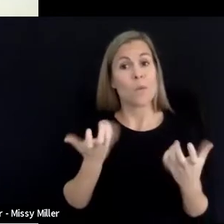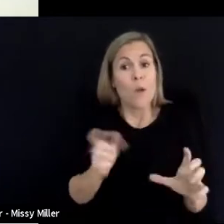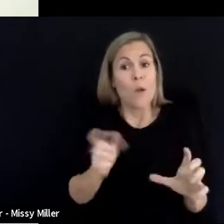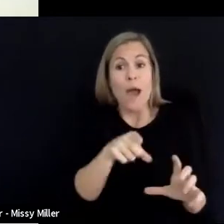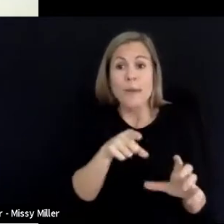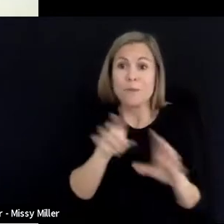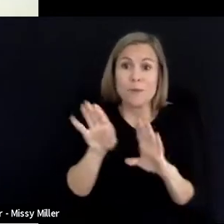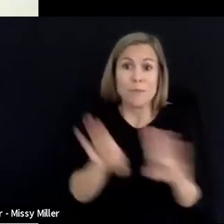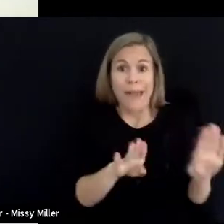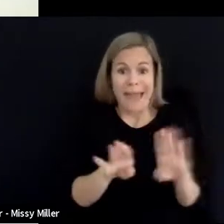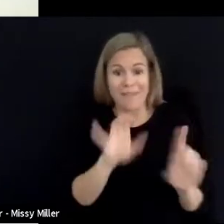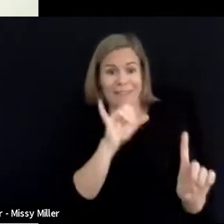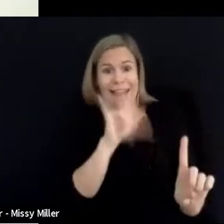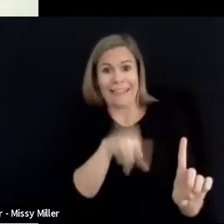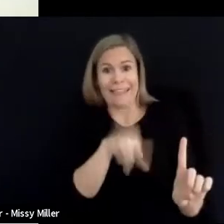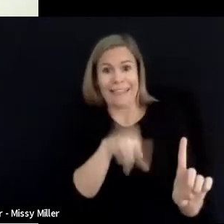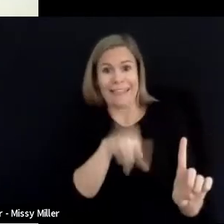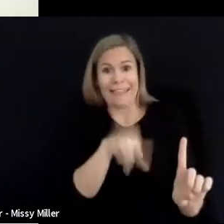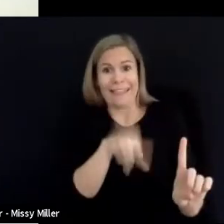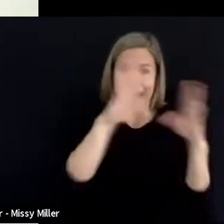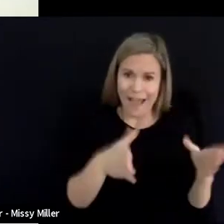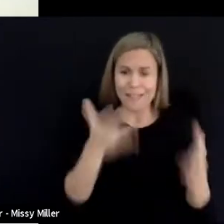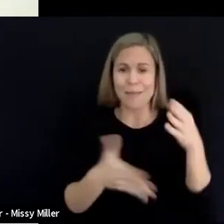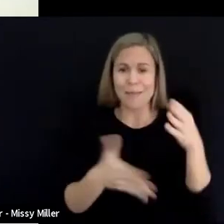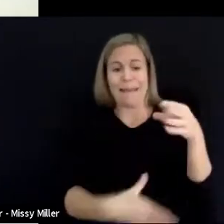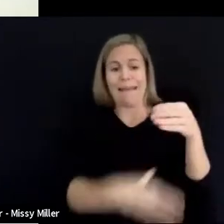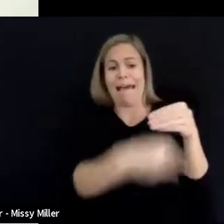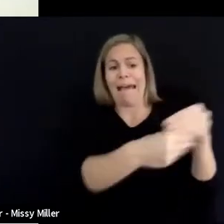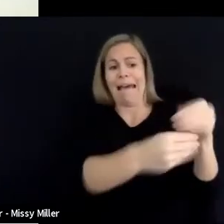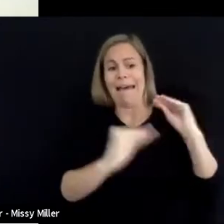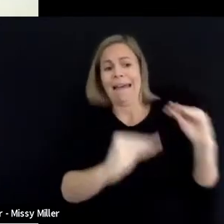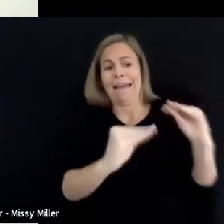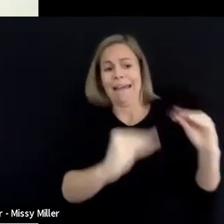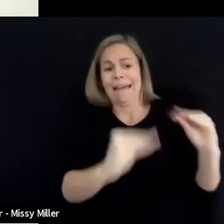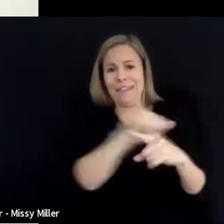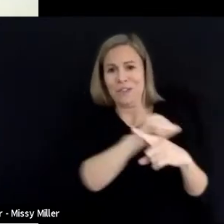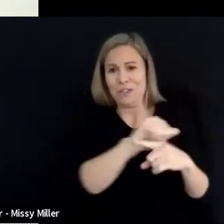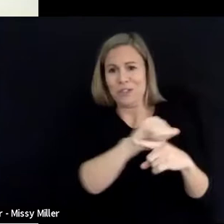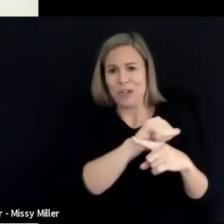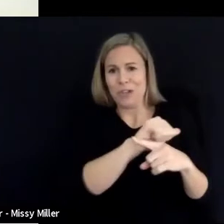maybe we have to do some more training. But when we get to our kids who are not